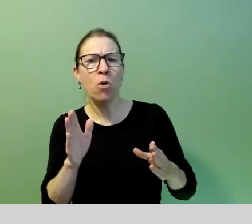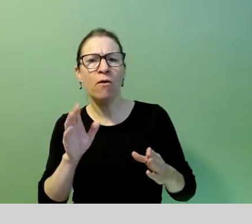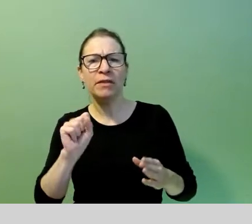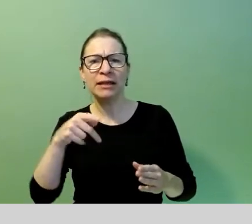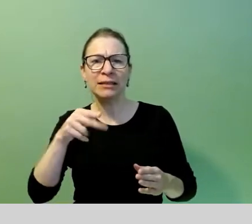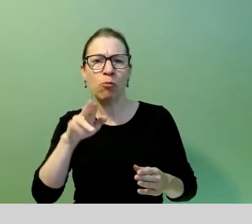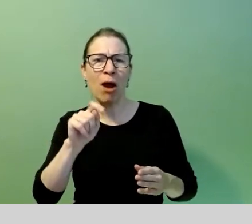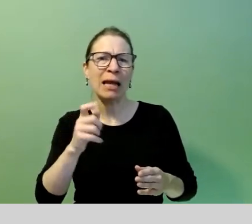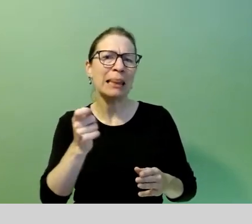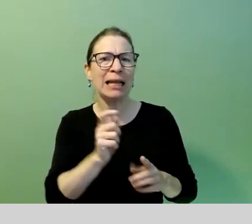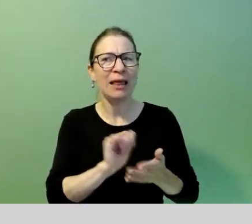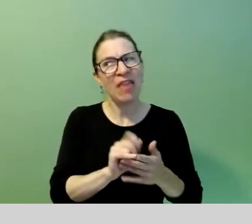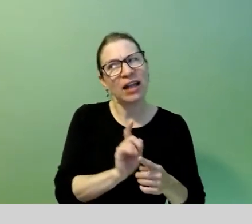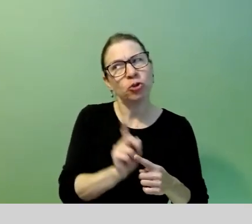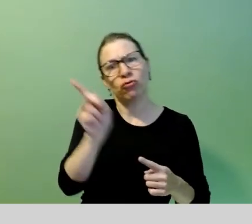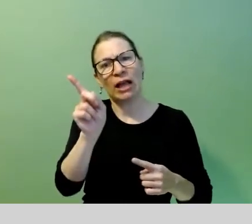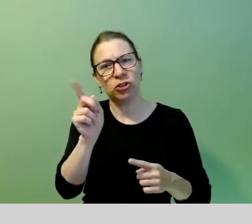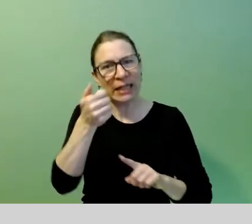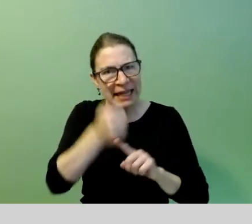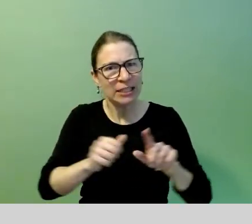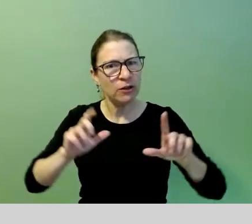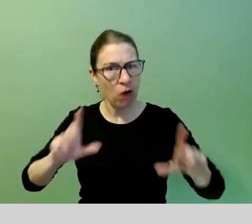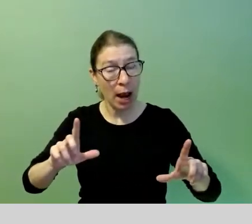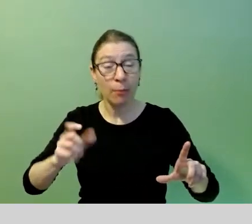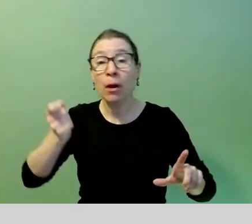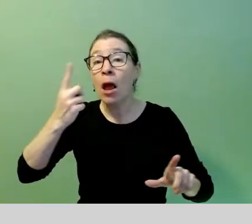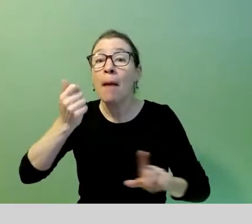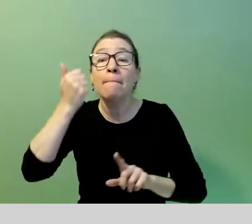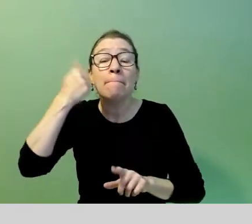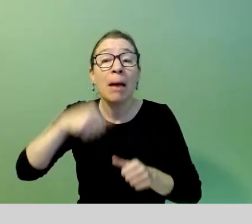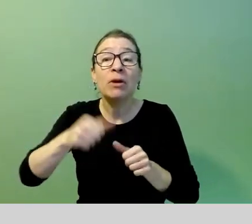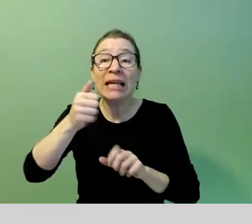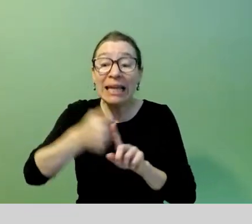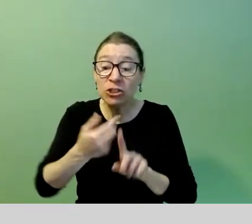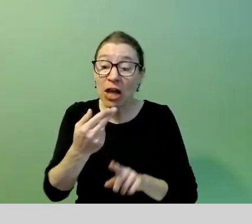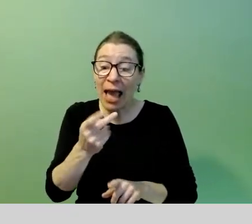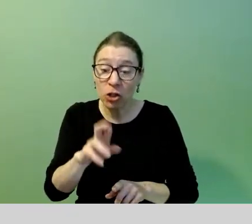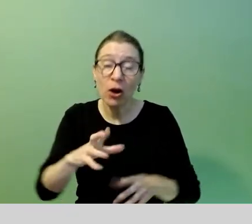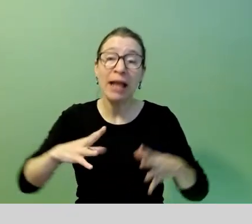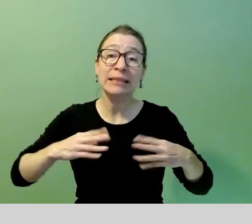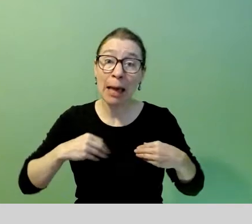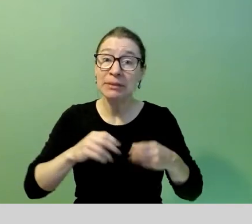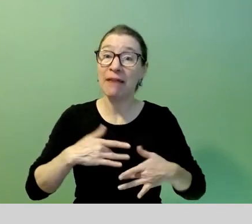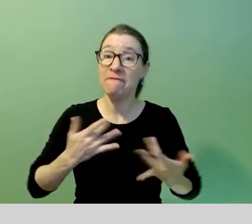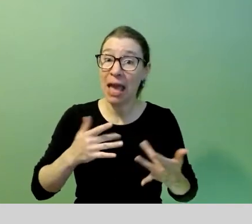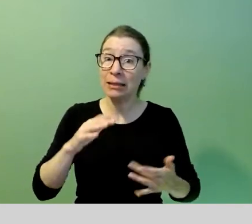Remember, each handler accepts and invent parameter. The update event has a time Delta